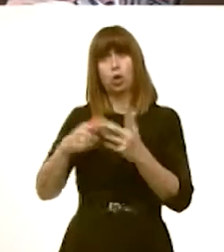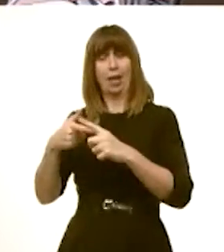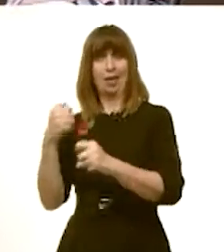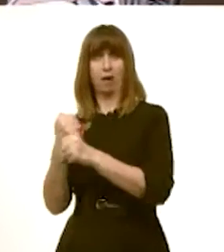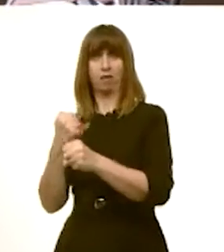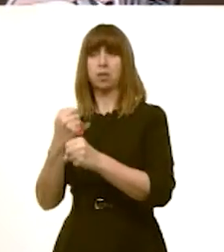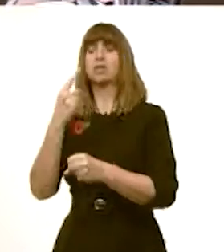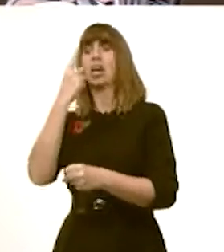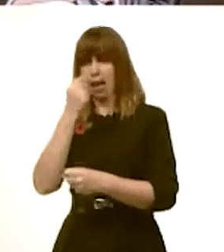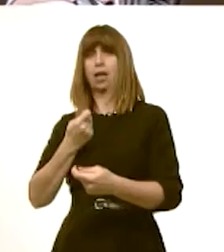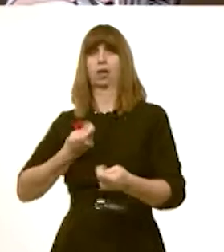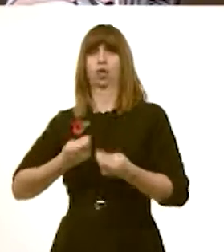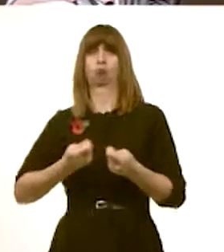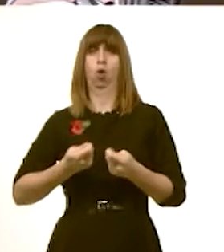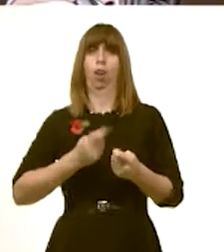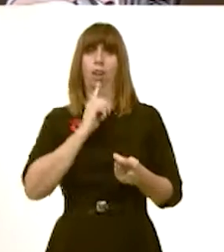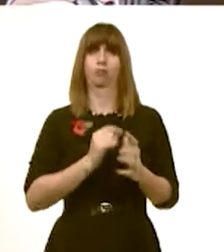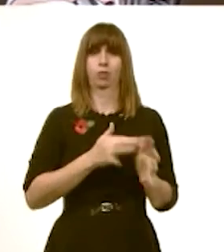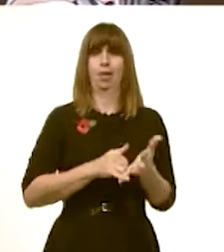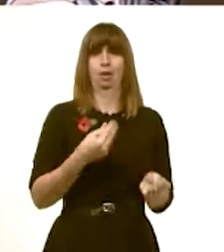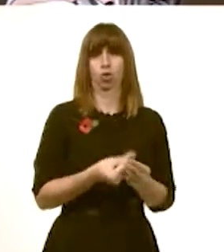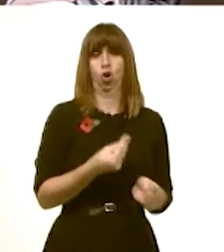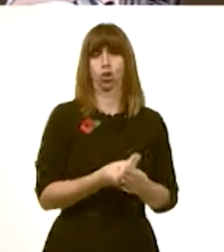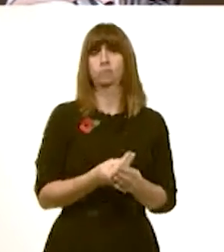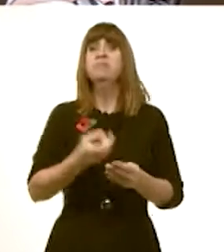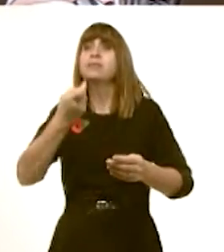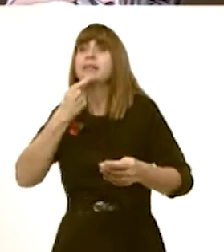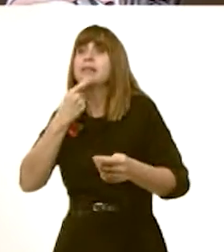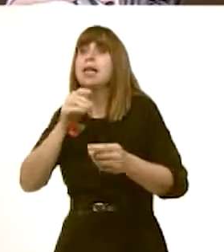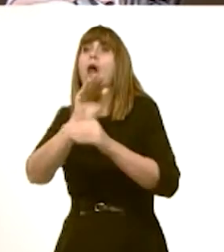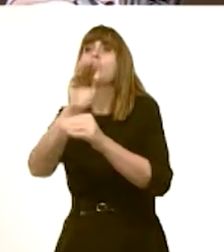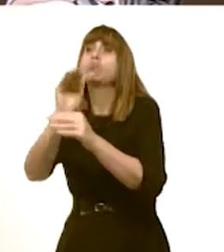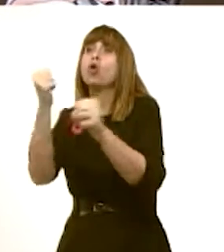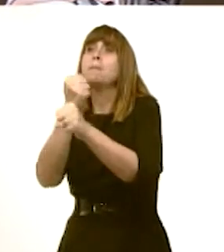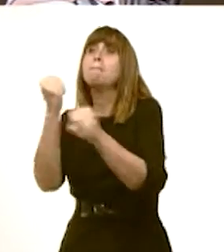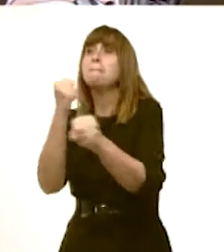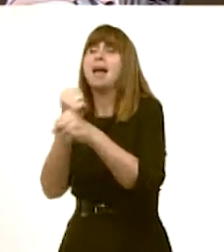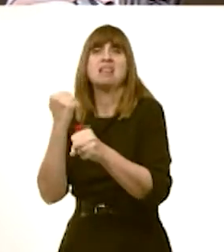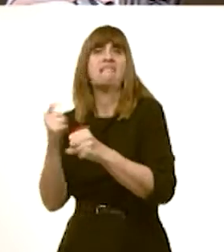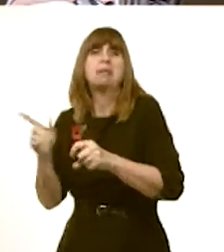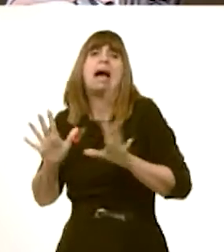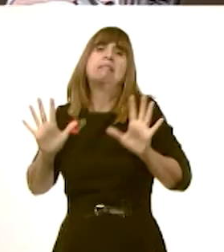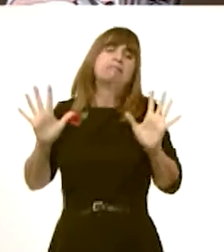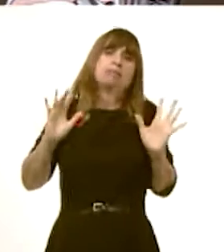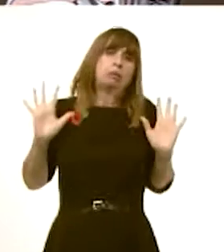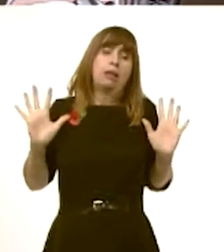They canít control the demand and production of steel around the world, that much is true, but anything that improves the competitiveness of the Welsh steel industryófor example,